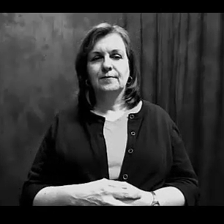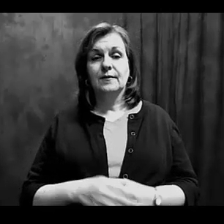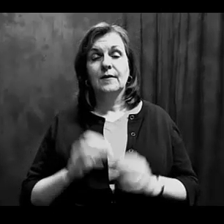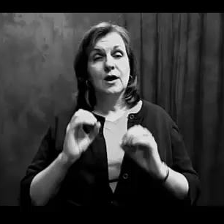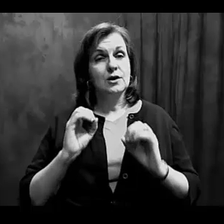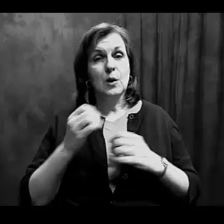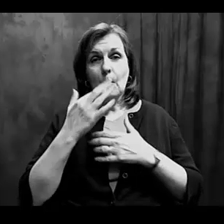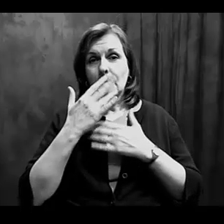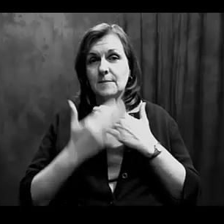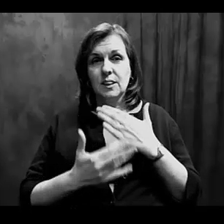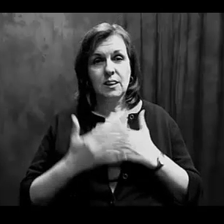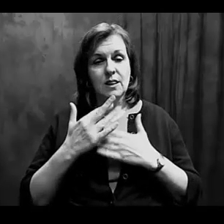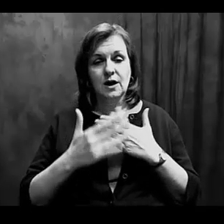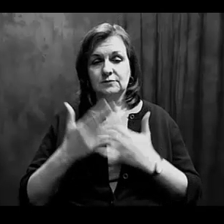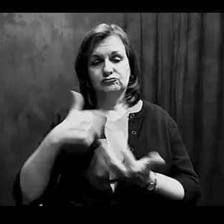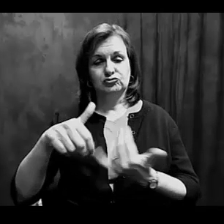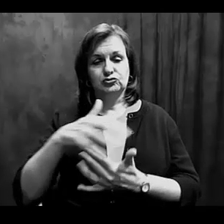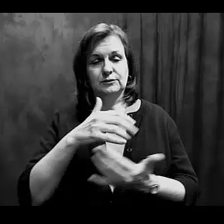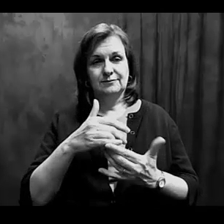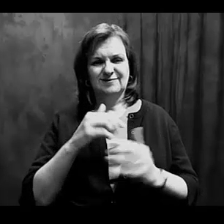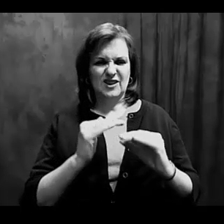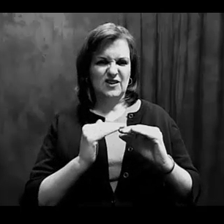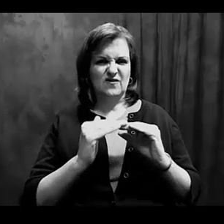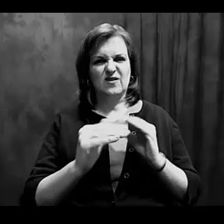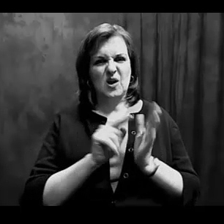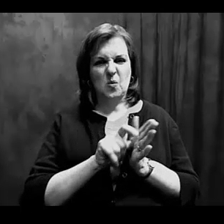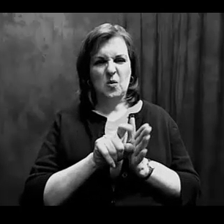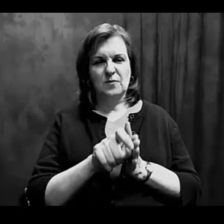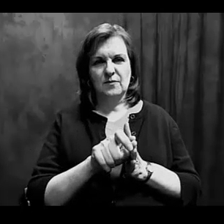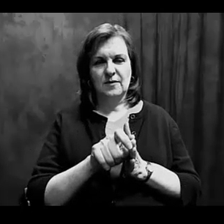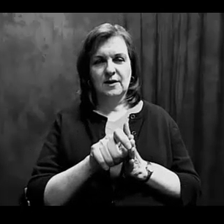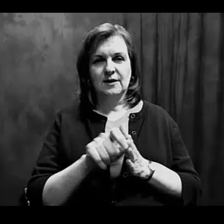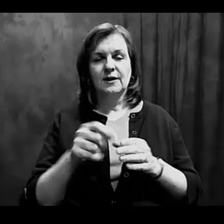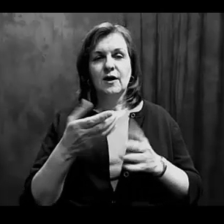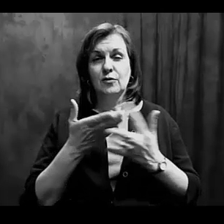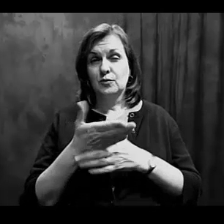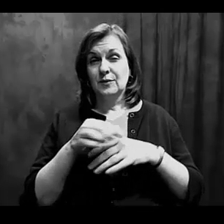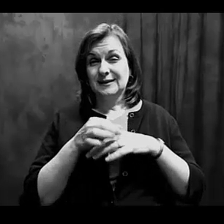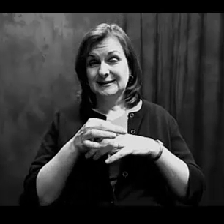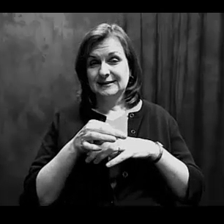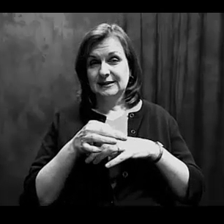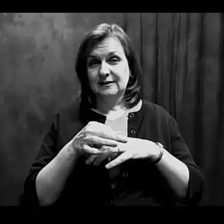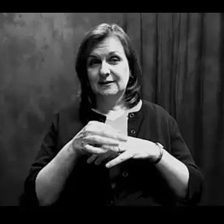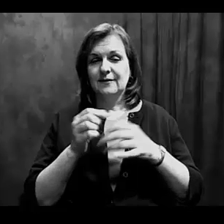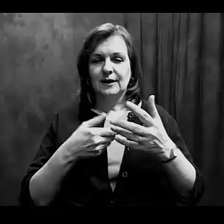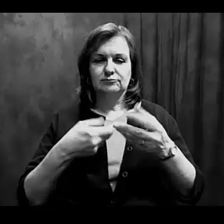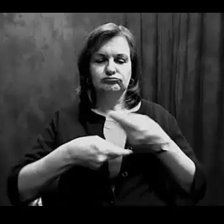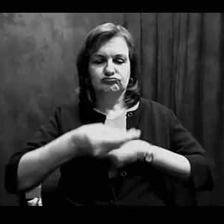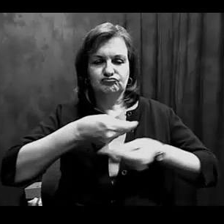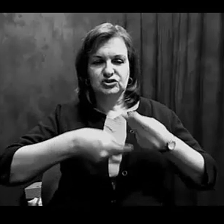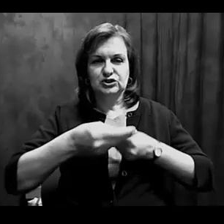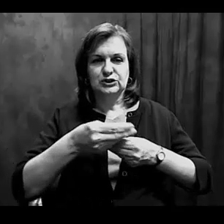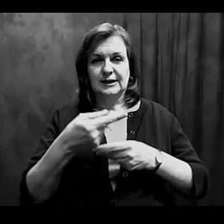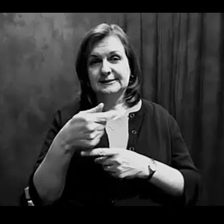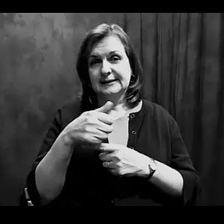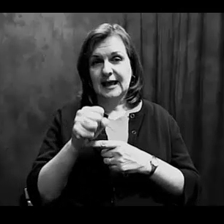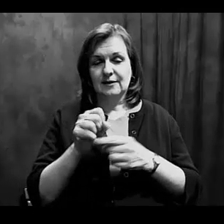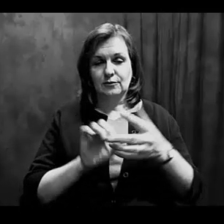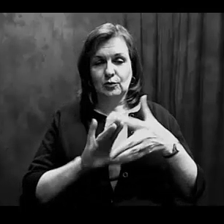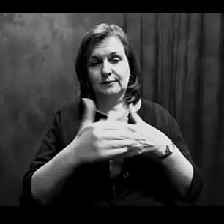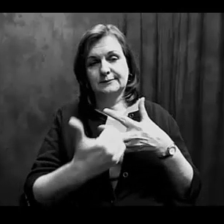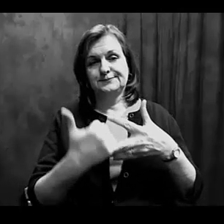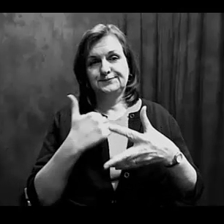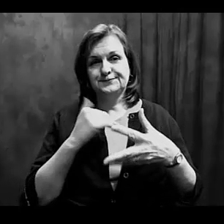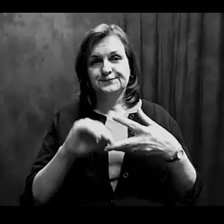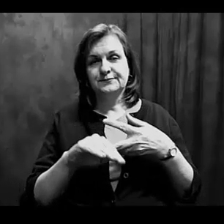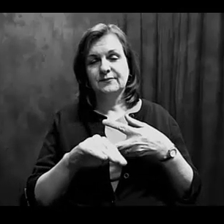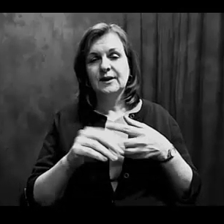there's no blood circulation per say their flat so they just exchange gases through their skin - whatever they need to do that way